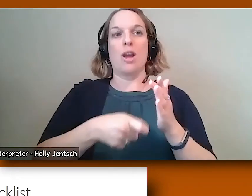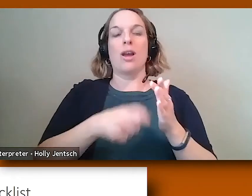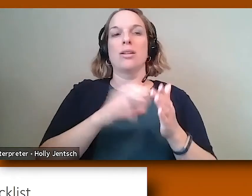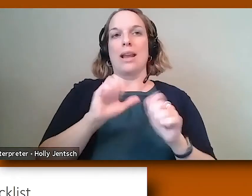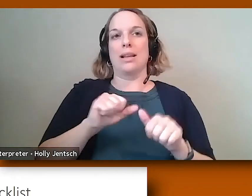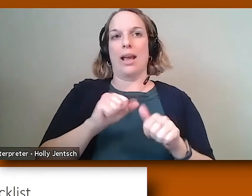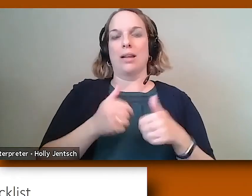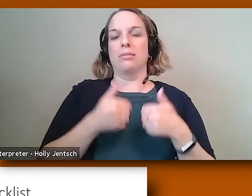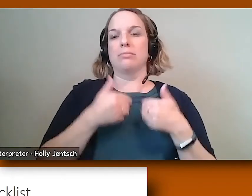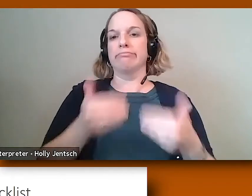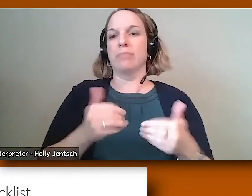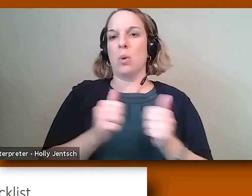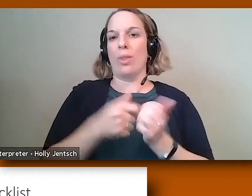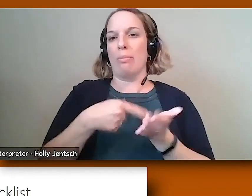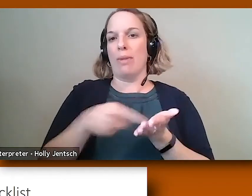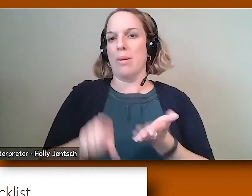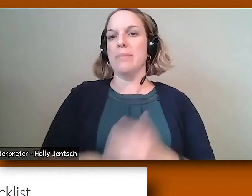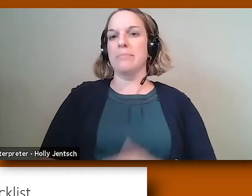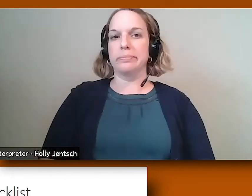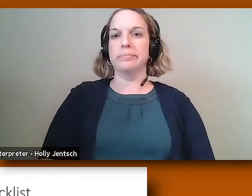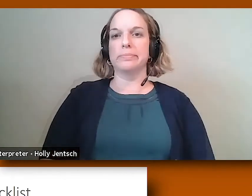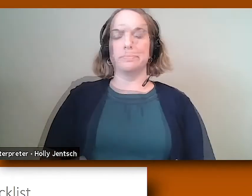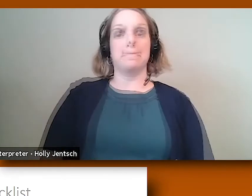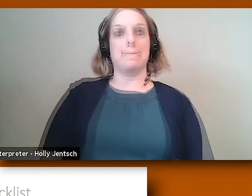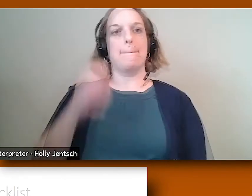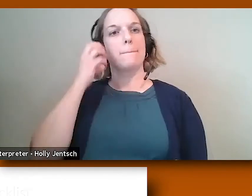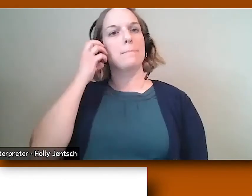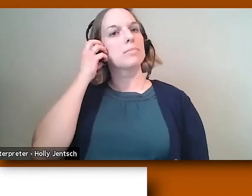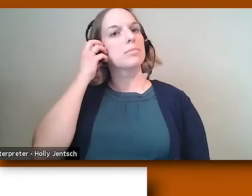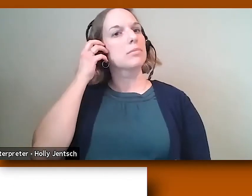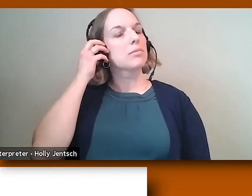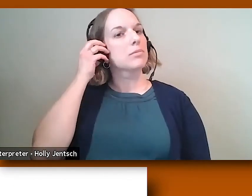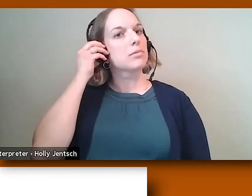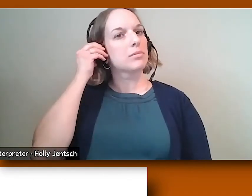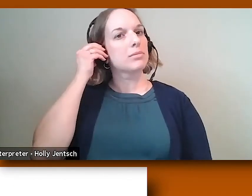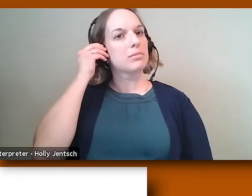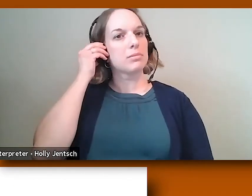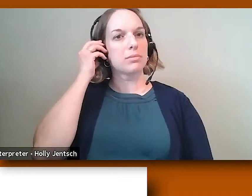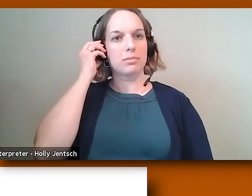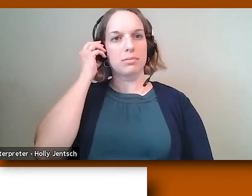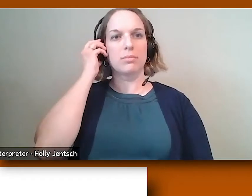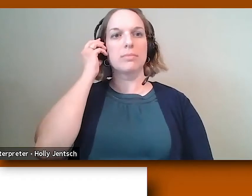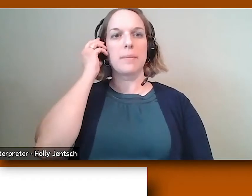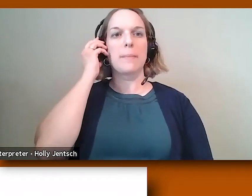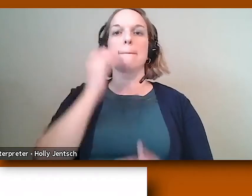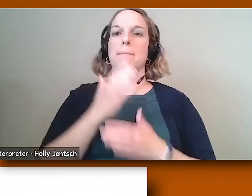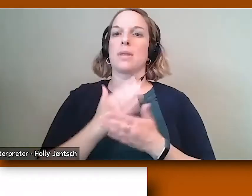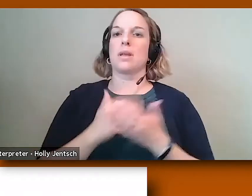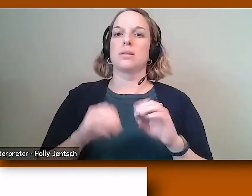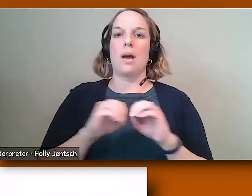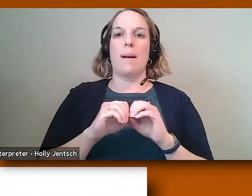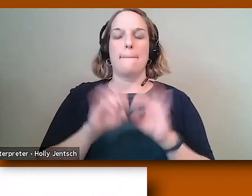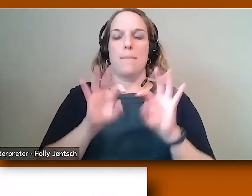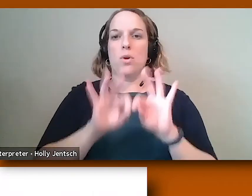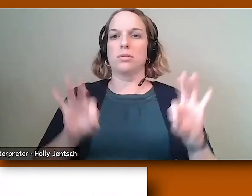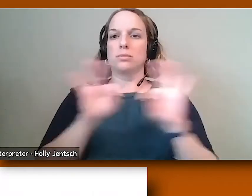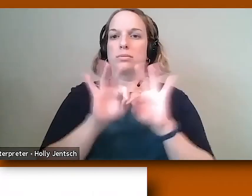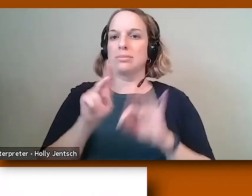and it's OK to process a payment. So just to reiterate some more key points.